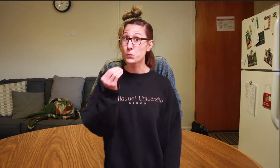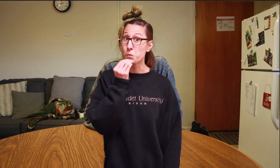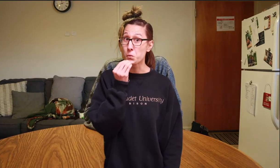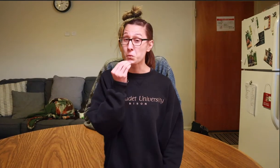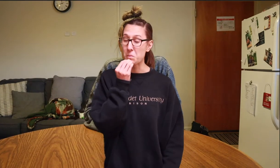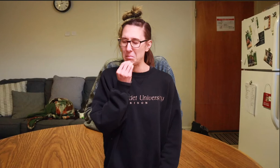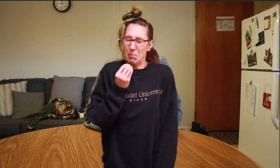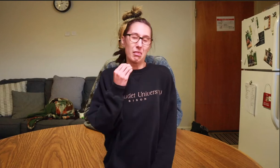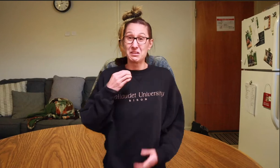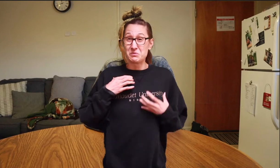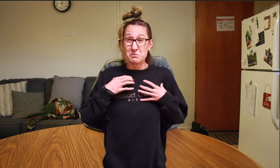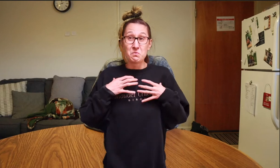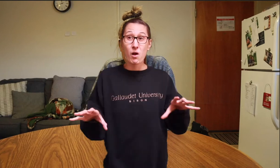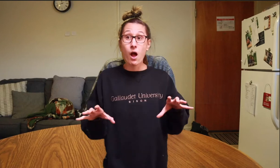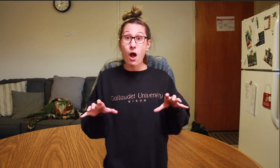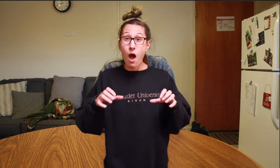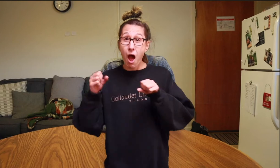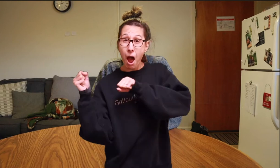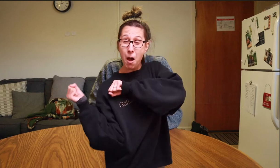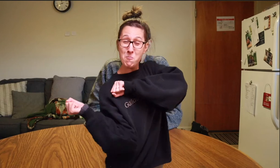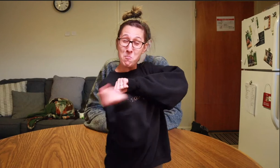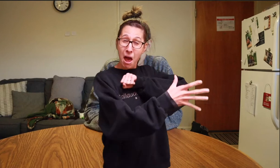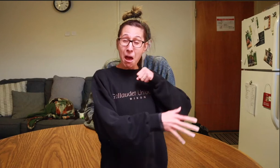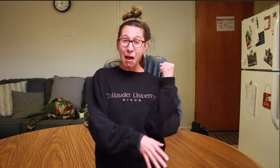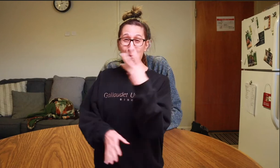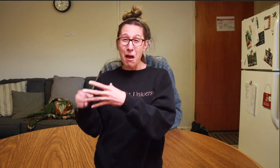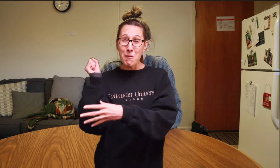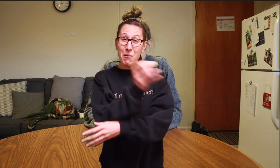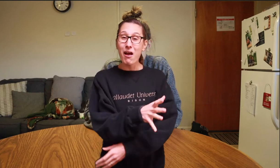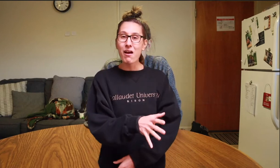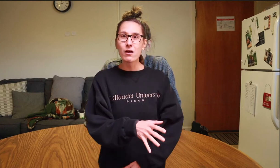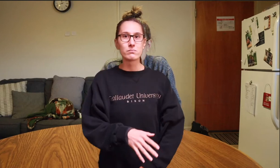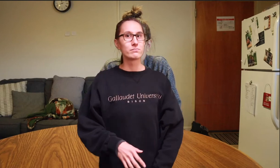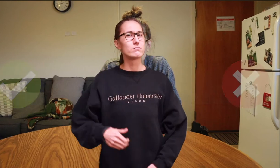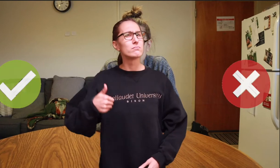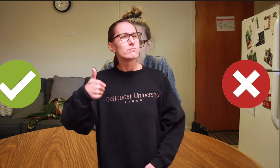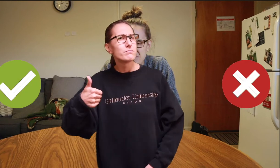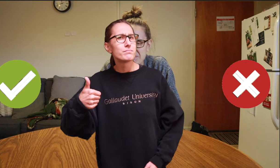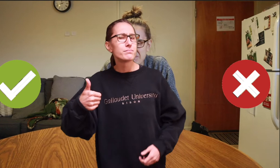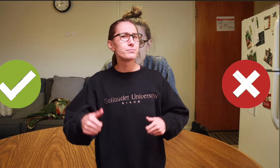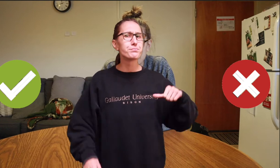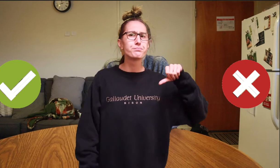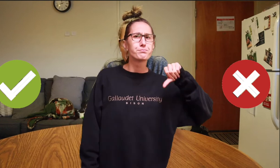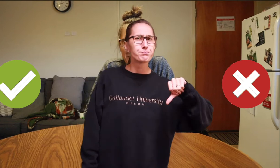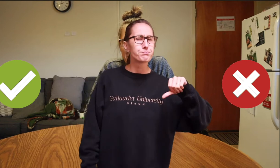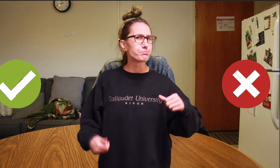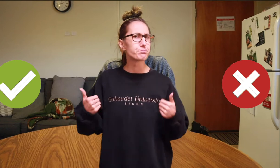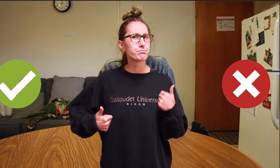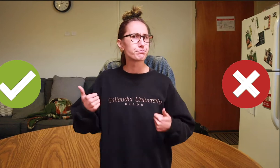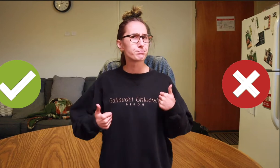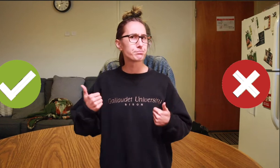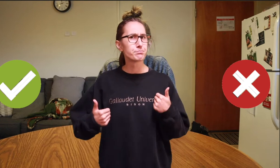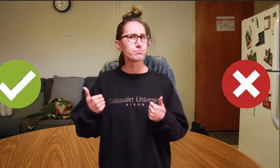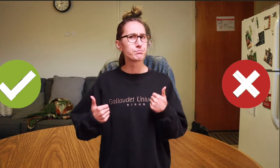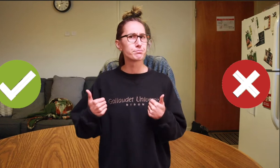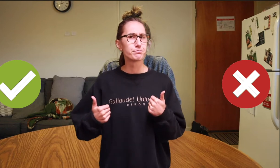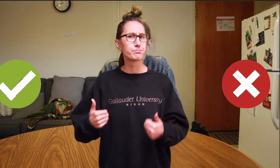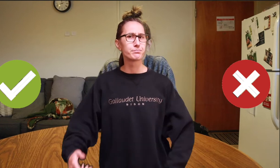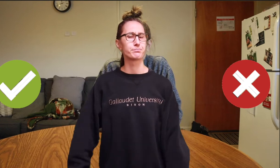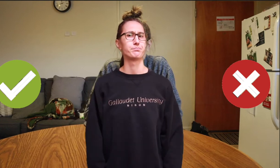Is throwing your food good or bad?